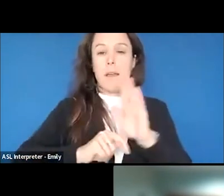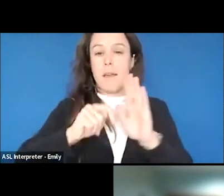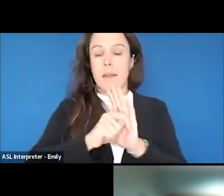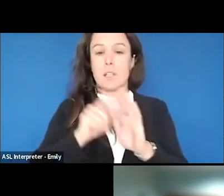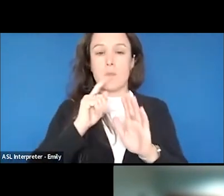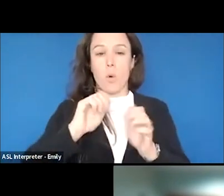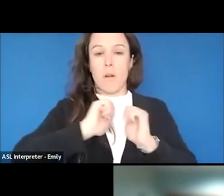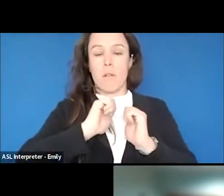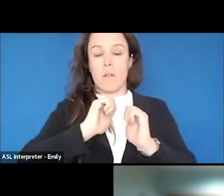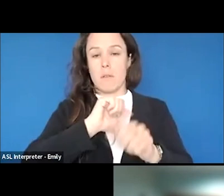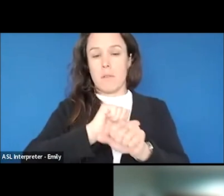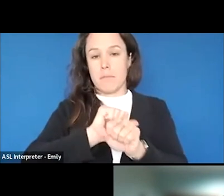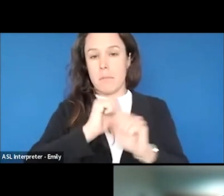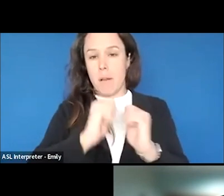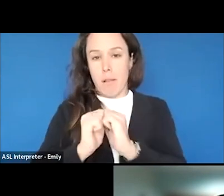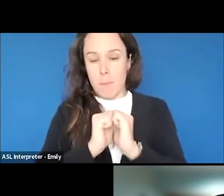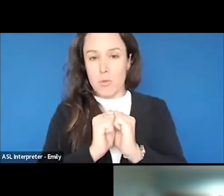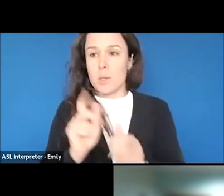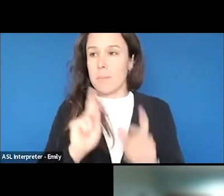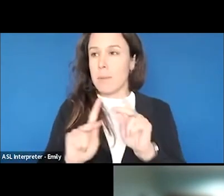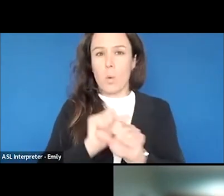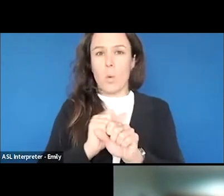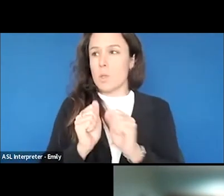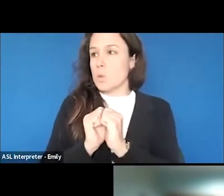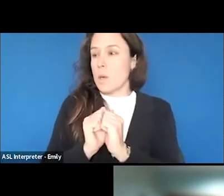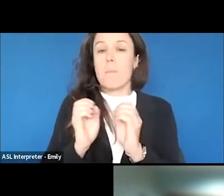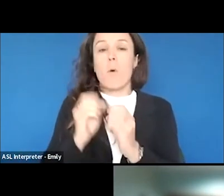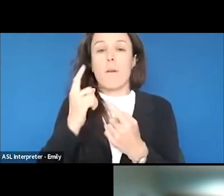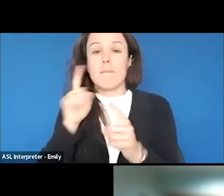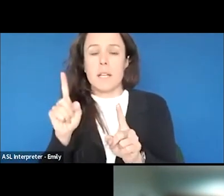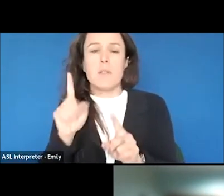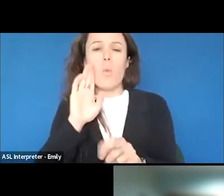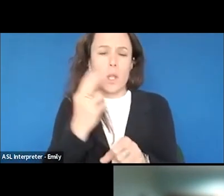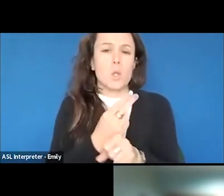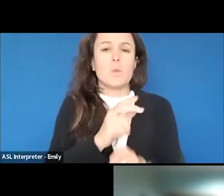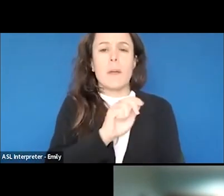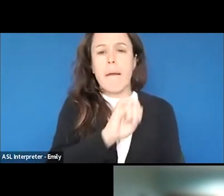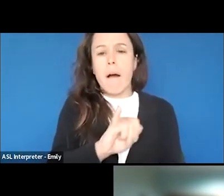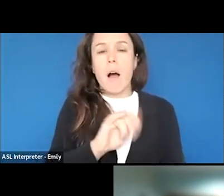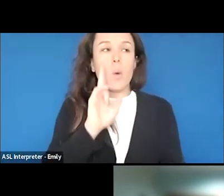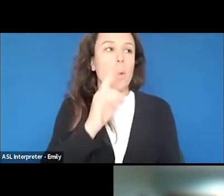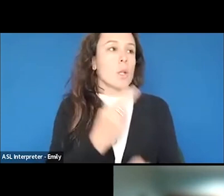will work together more effectively. We'll use AI and use super tools to give people superpowers.